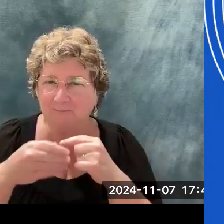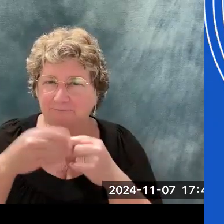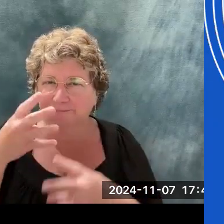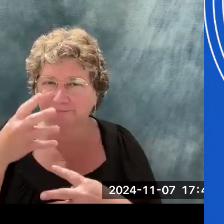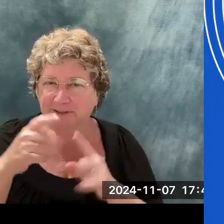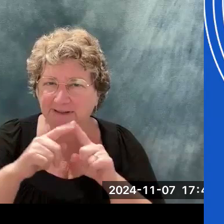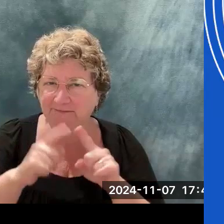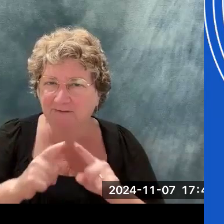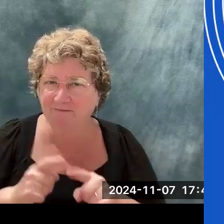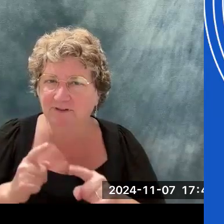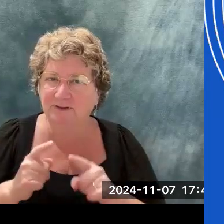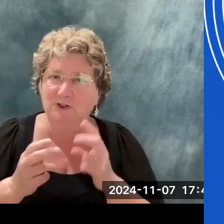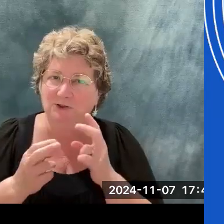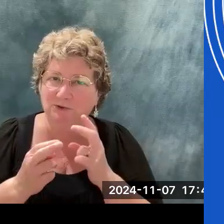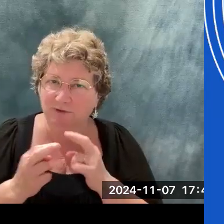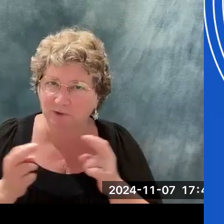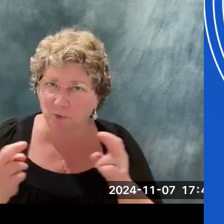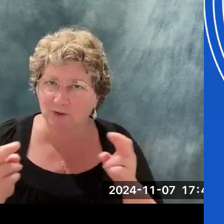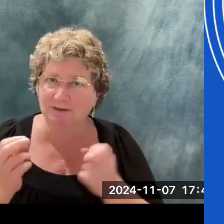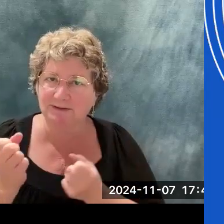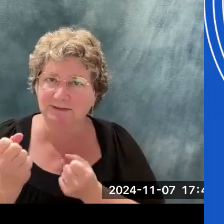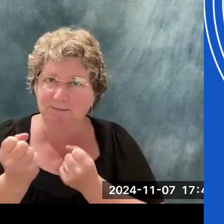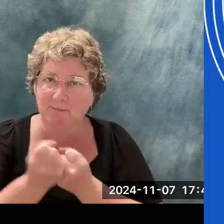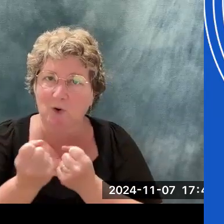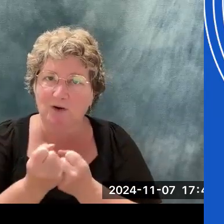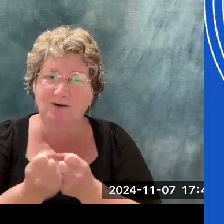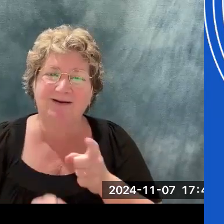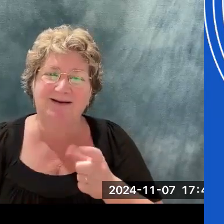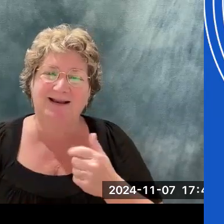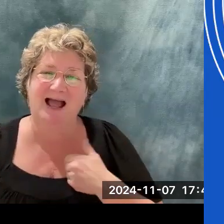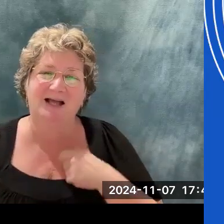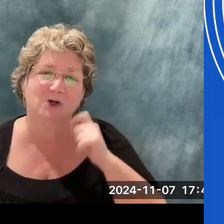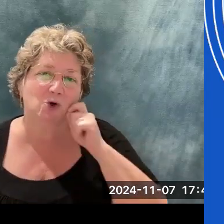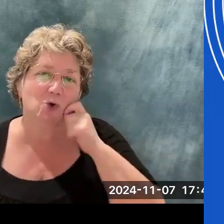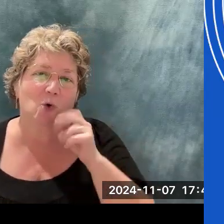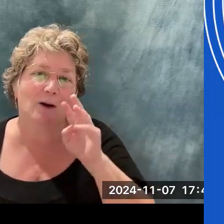There's a neat little map, so you can click on the map to find out what's available in your area.